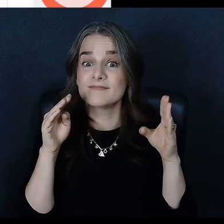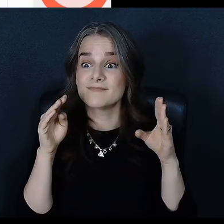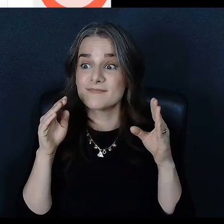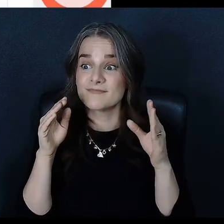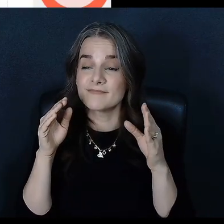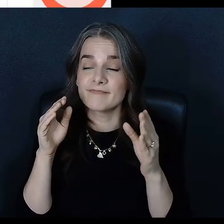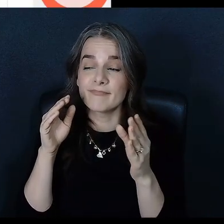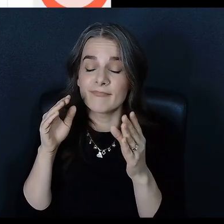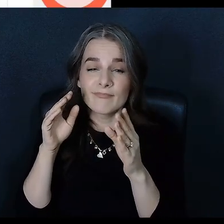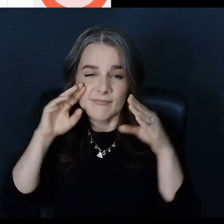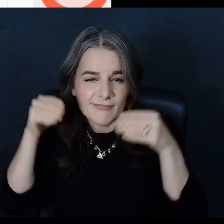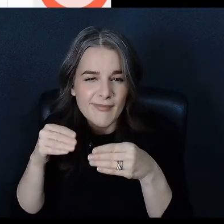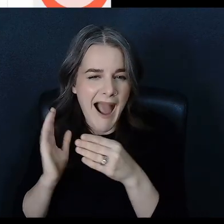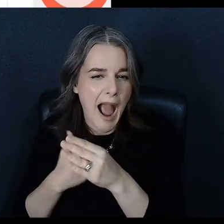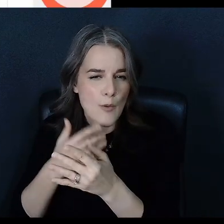as AT supports is a little further down--